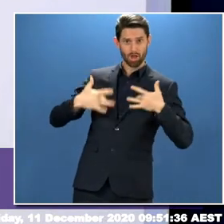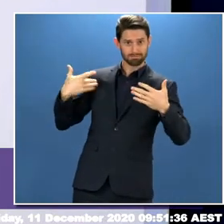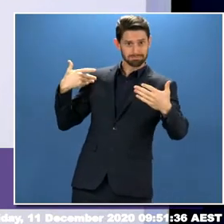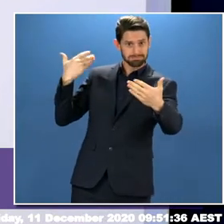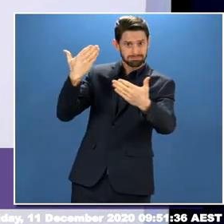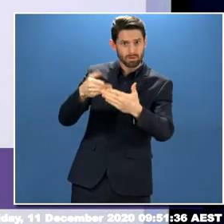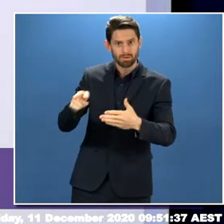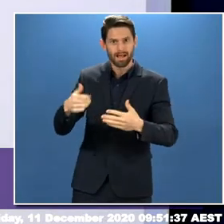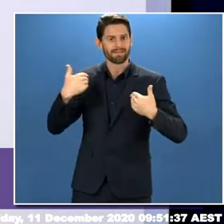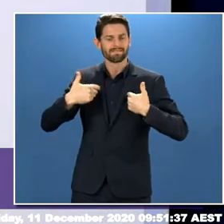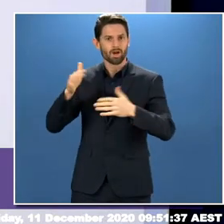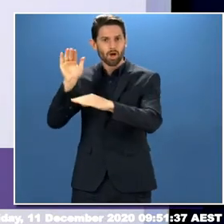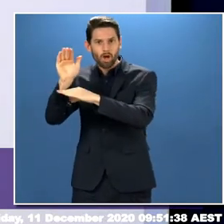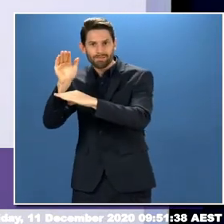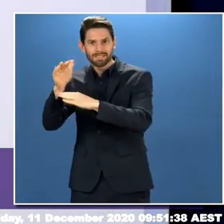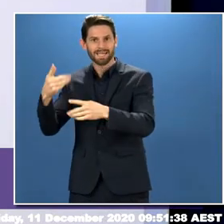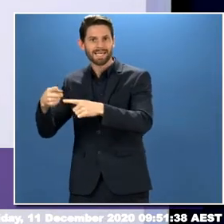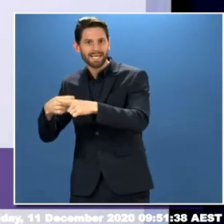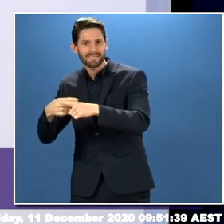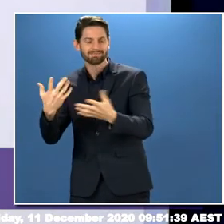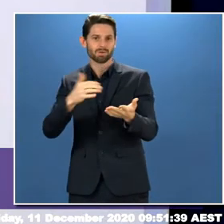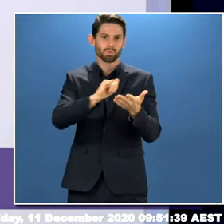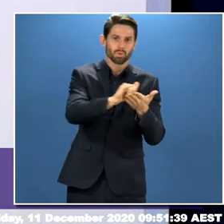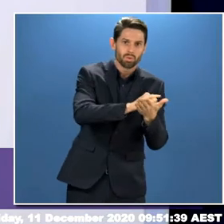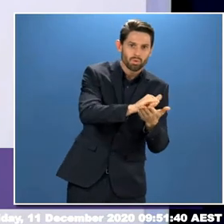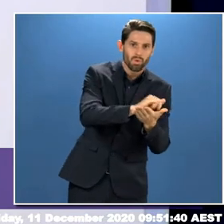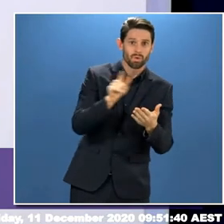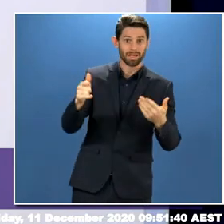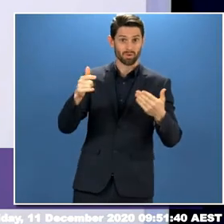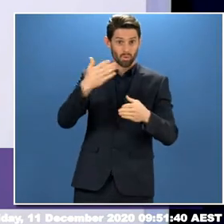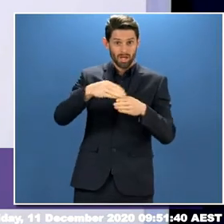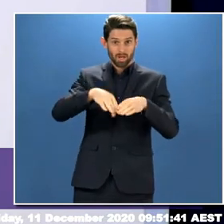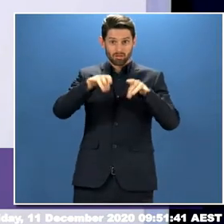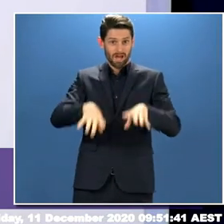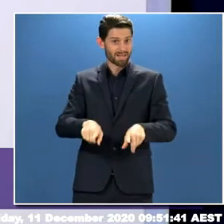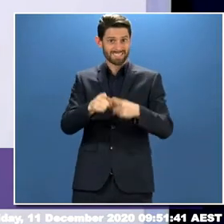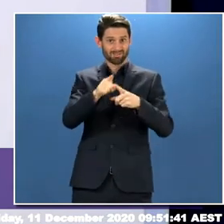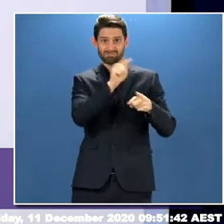you've covered many places in Australia, has there ever been a place where the